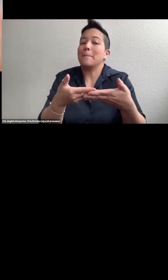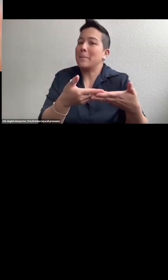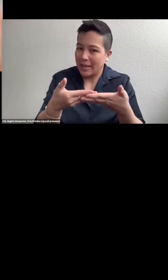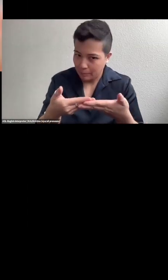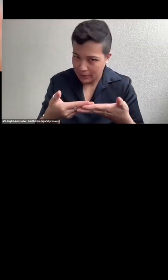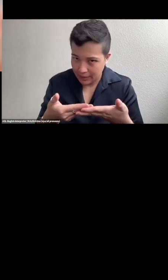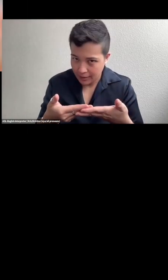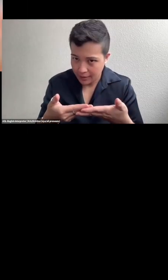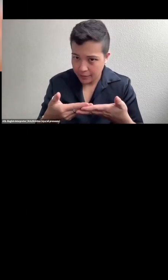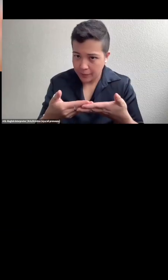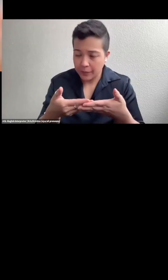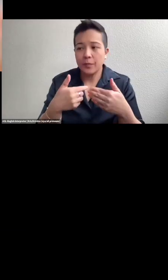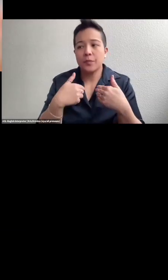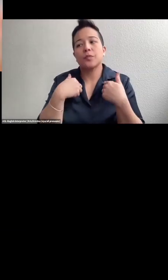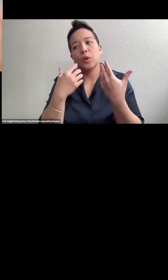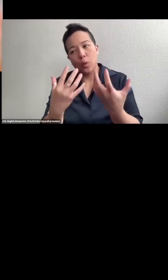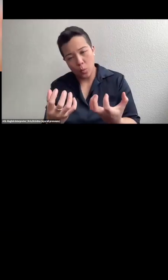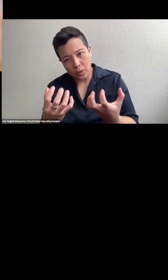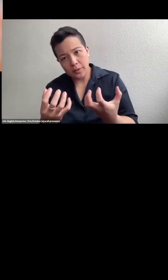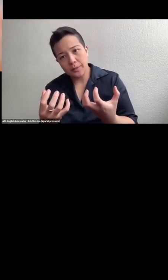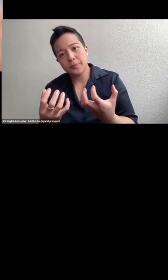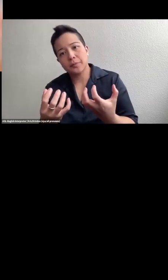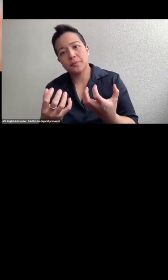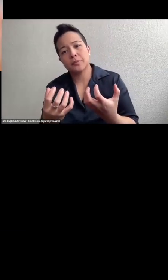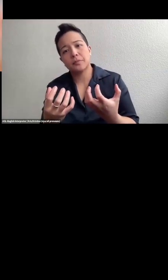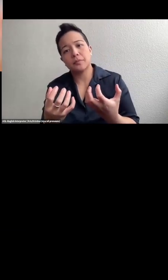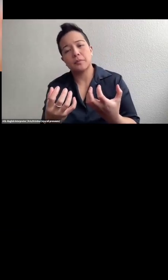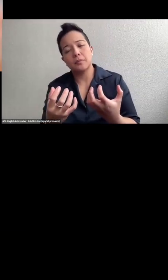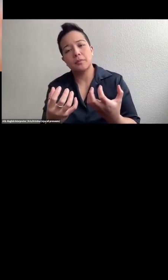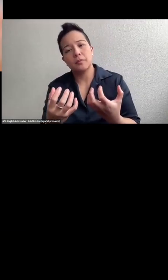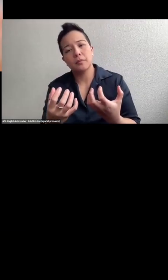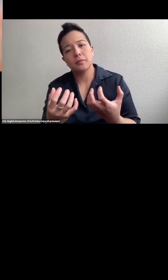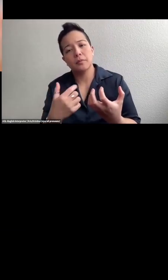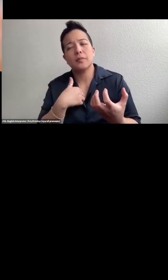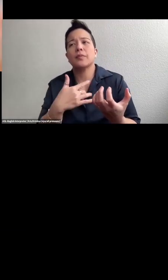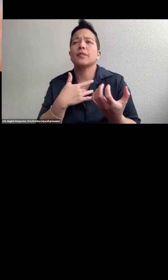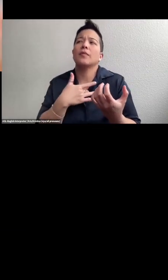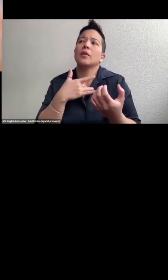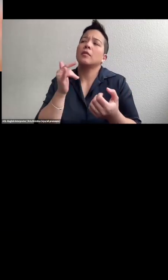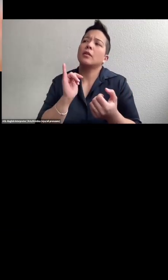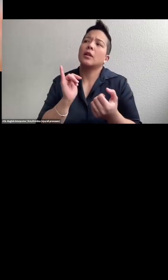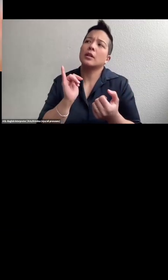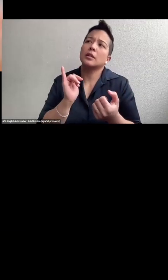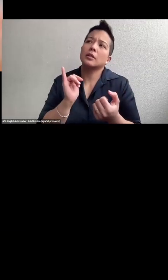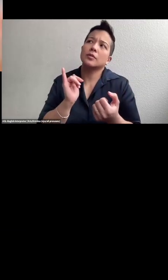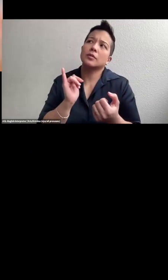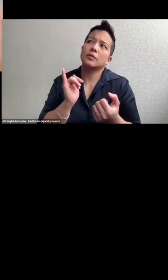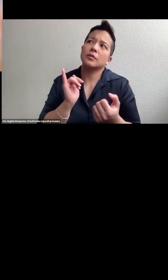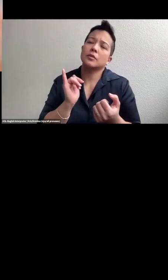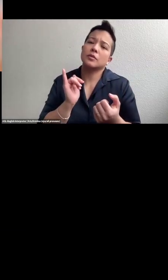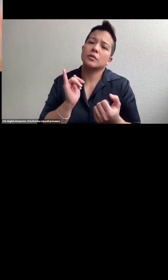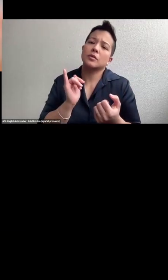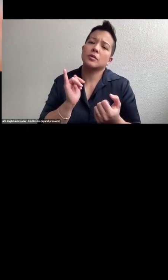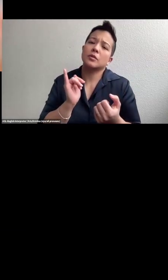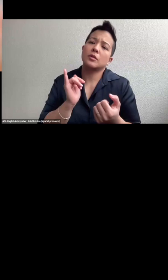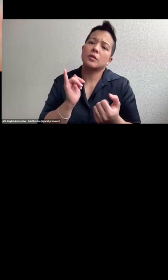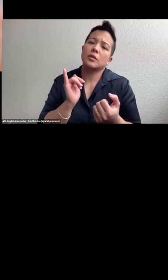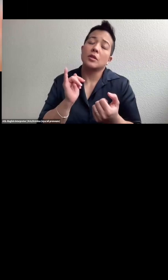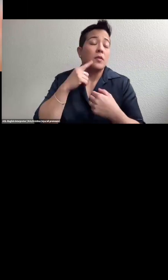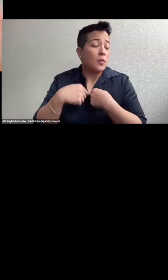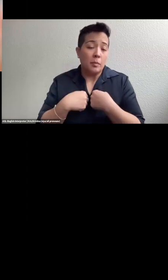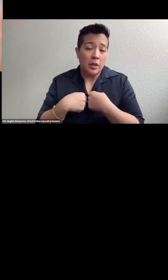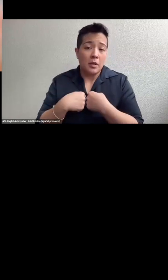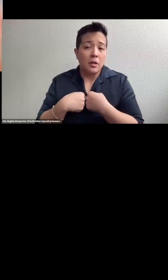I wanted, I felt like, for me, because it